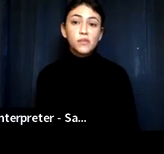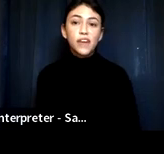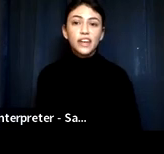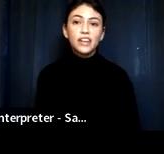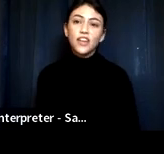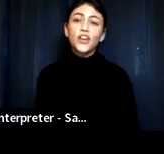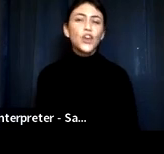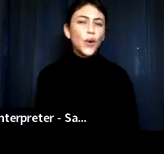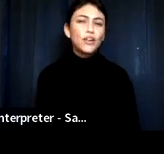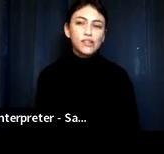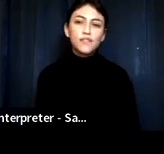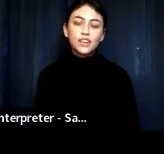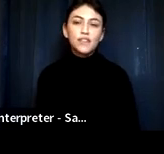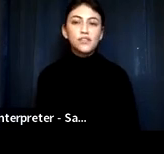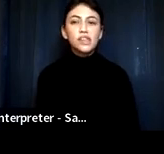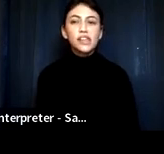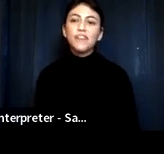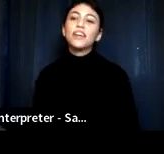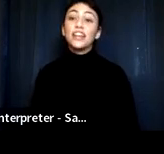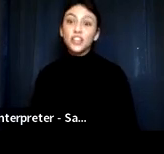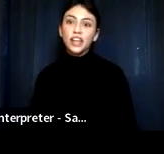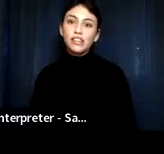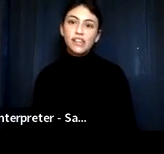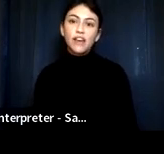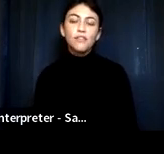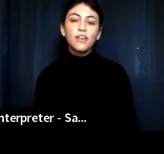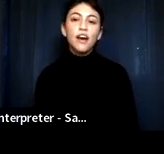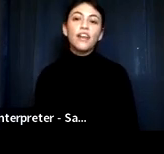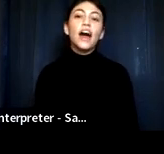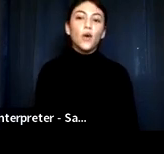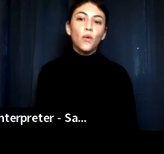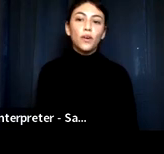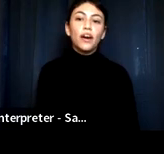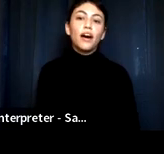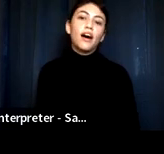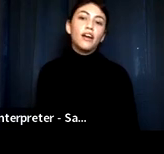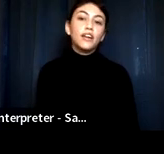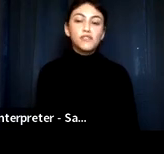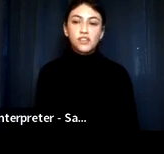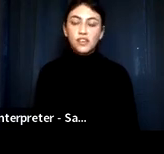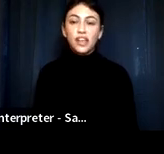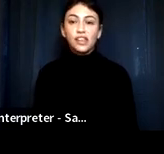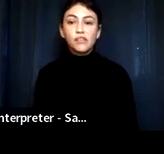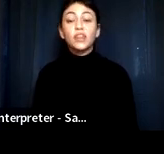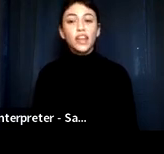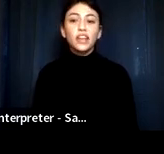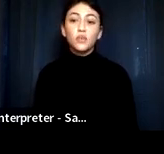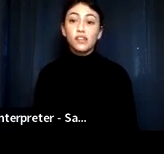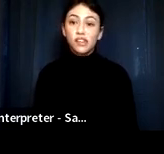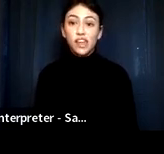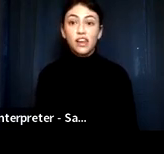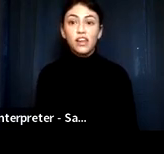And they already know how best serve their deaf student. I have to educate the staff on how a deaf student needs, what they need to succeed.